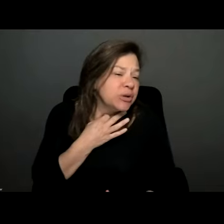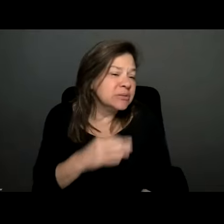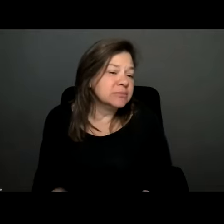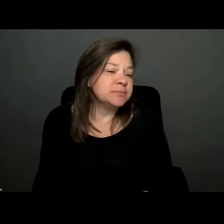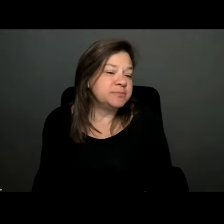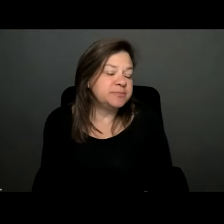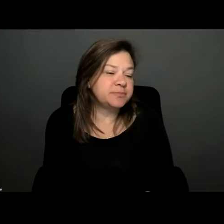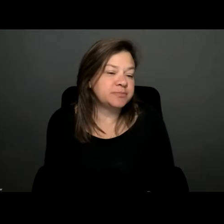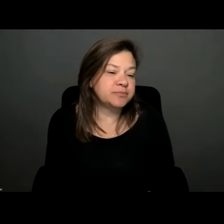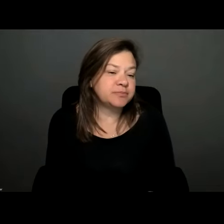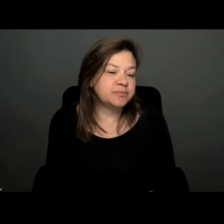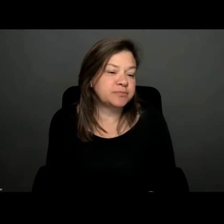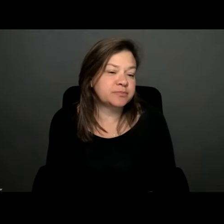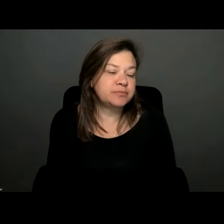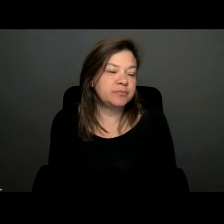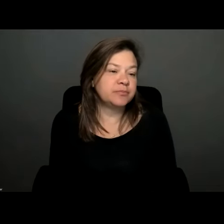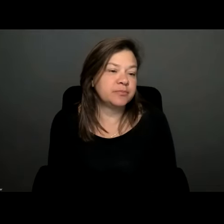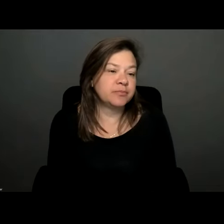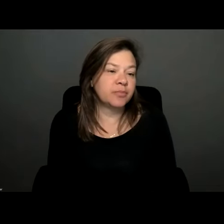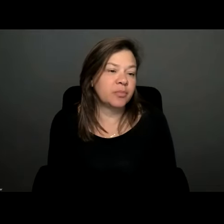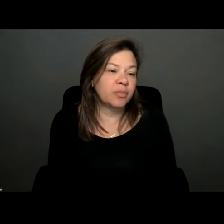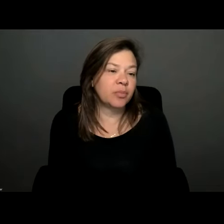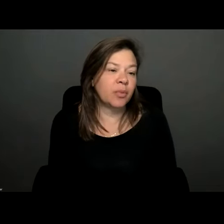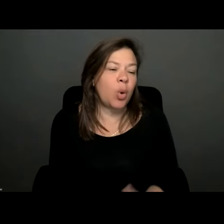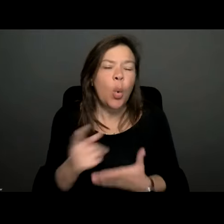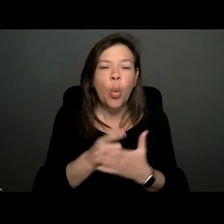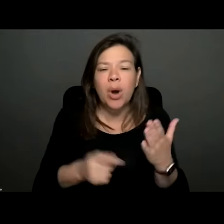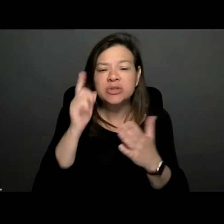all of you could talk a little bit about kind of what you disclose and when